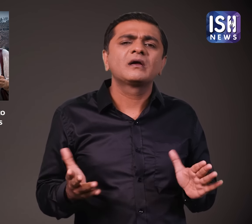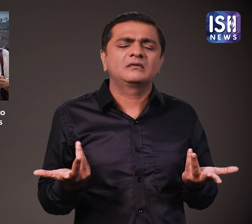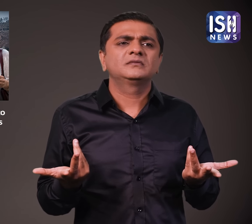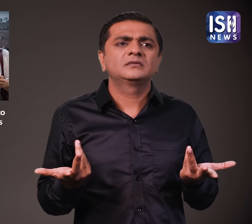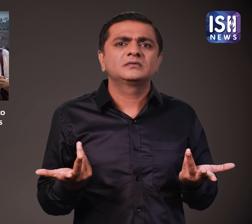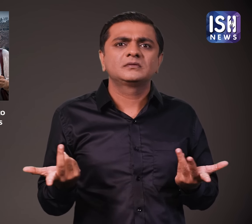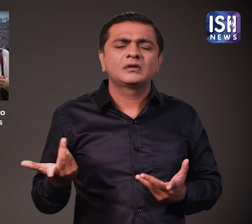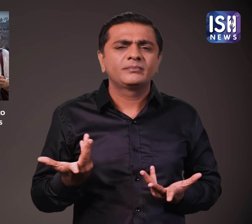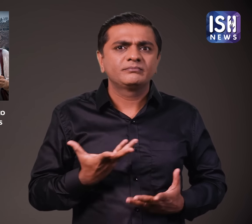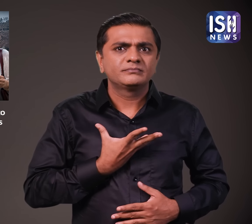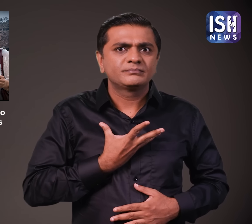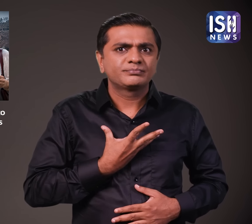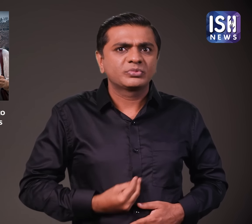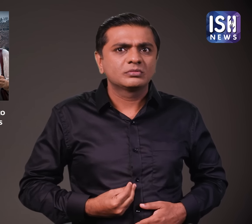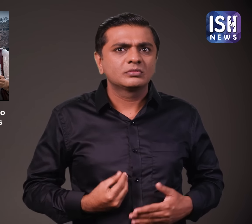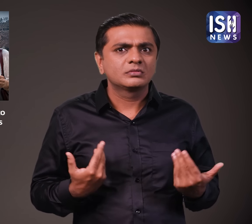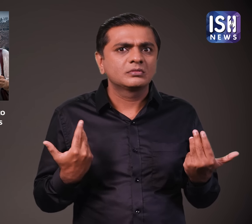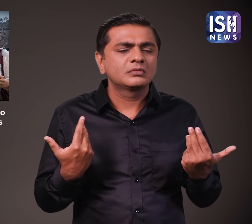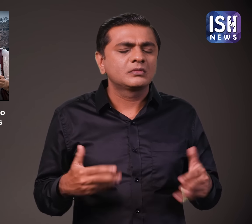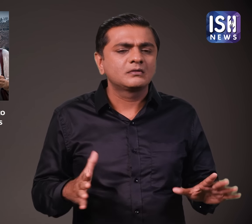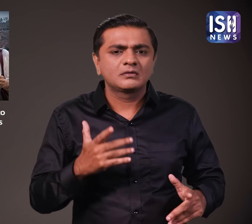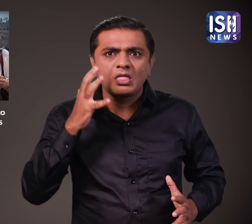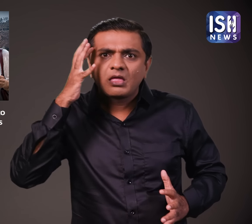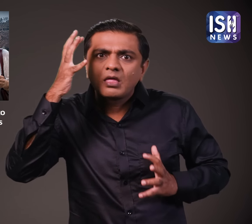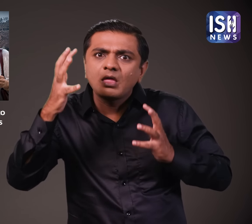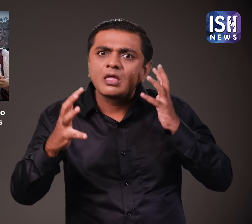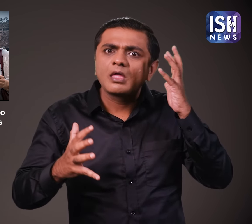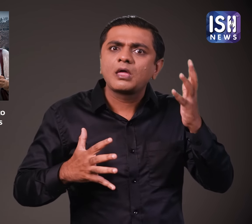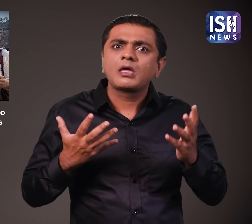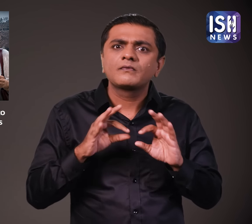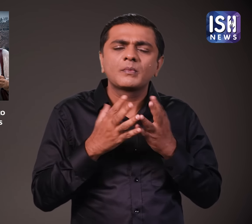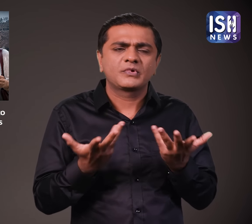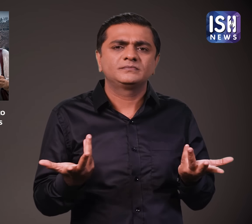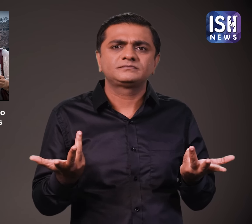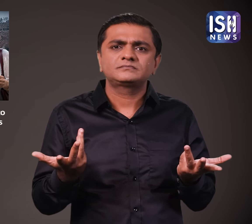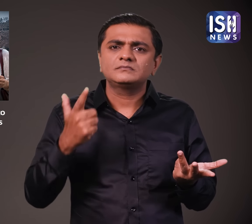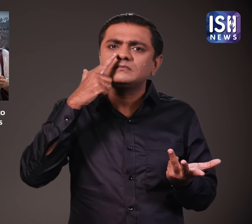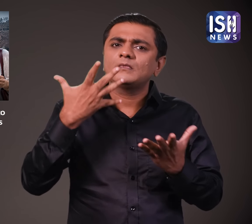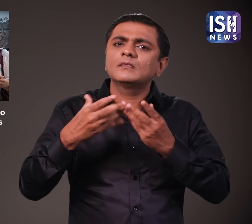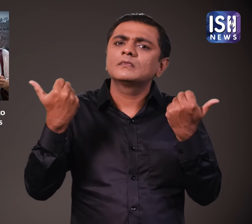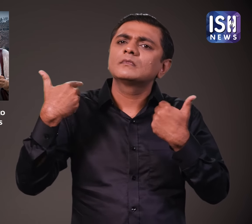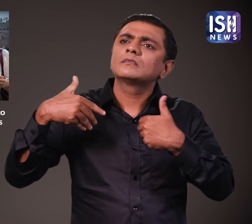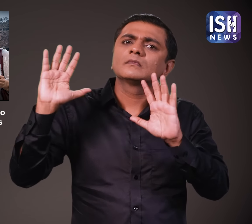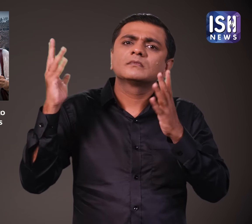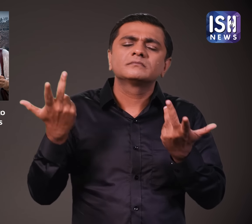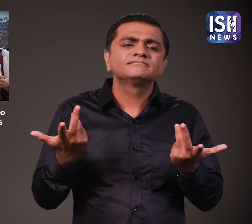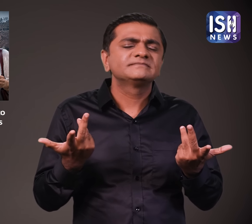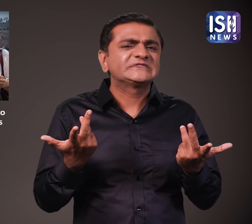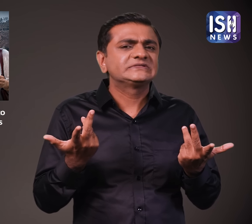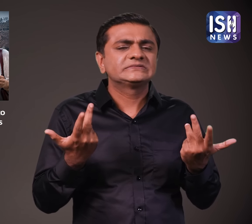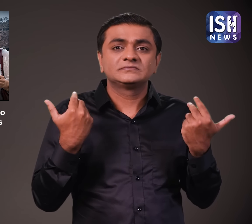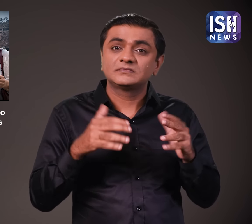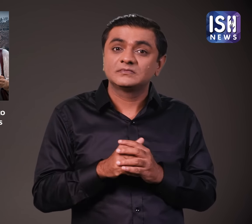However, Shreya left after the funeral, leaving the family upset and concerned.